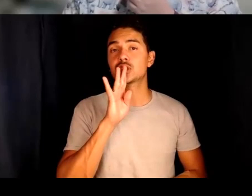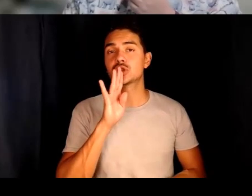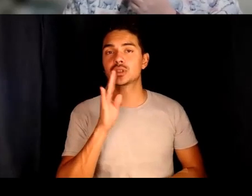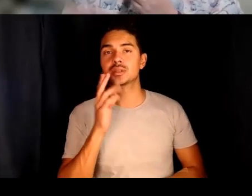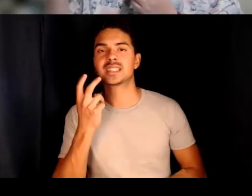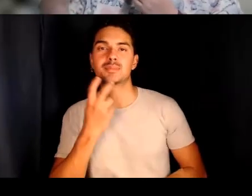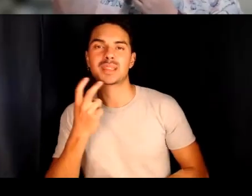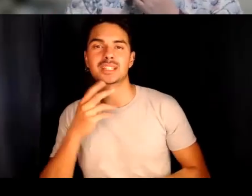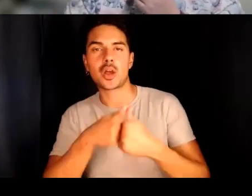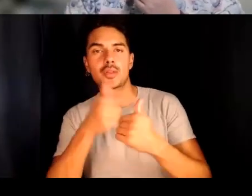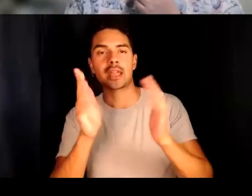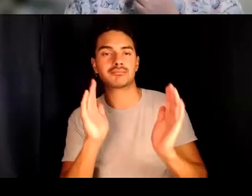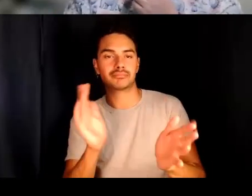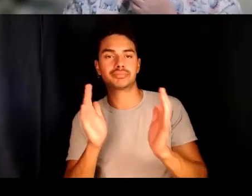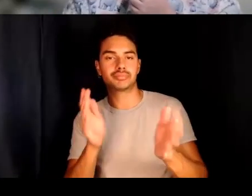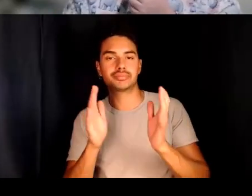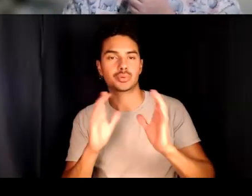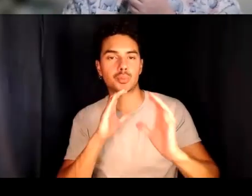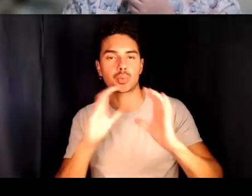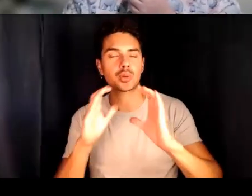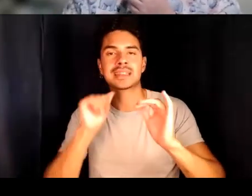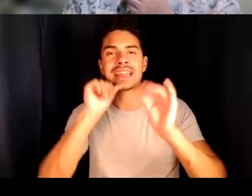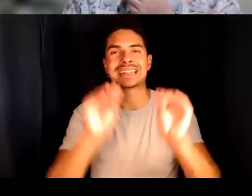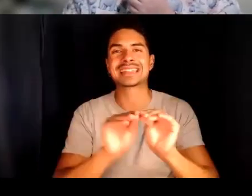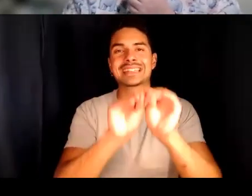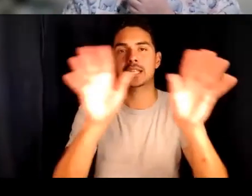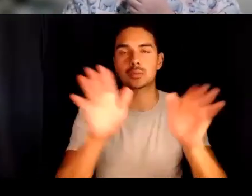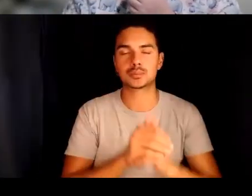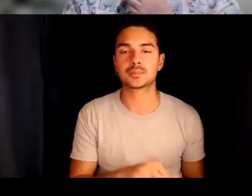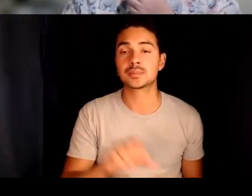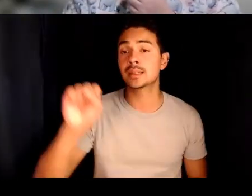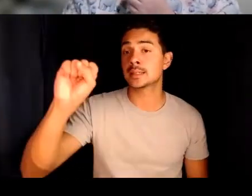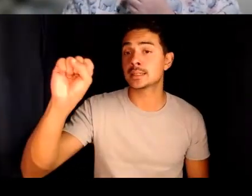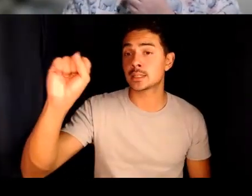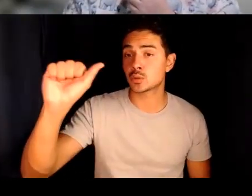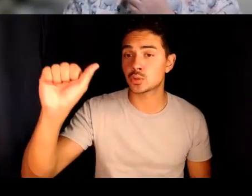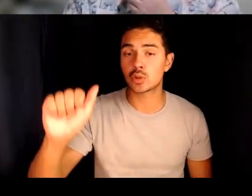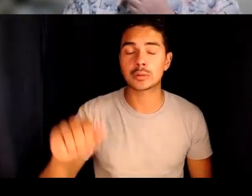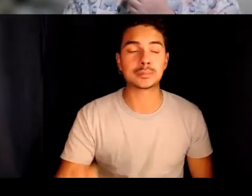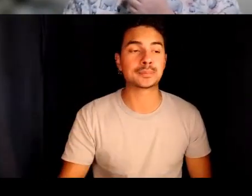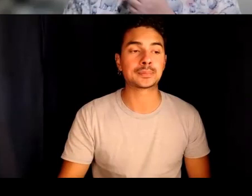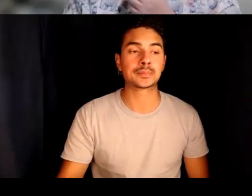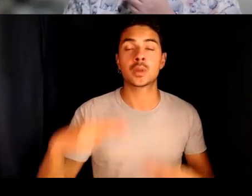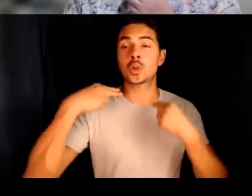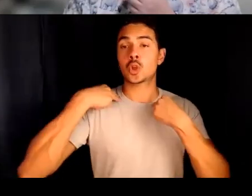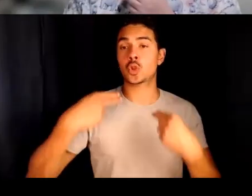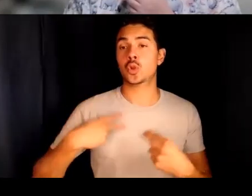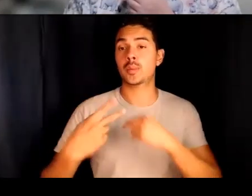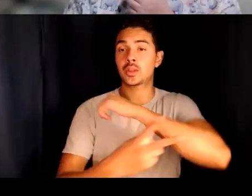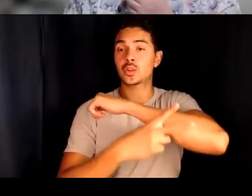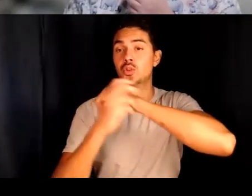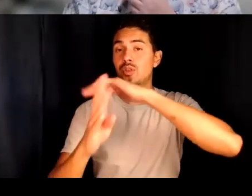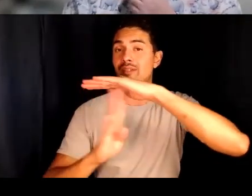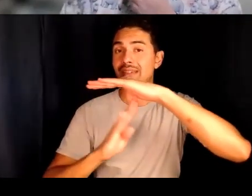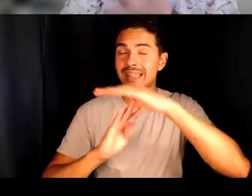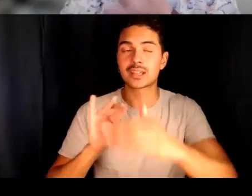for sexual assault advocates, human trafficking advocates, you know, folks who might be involved with the legal system.